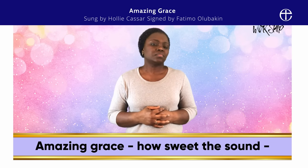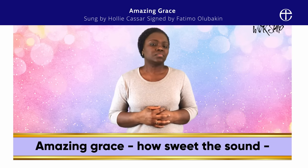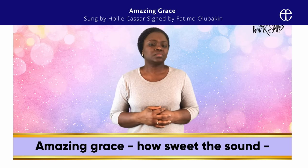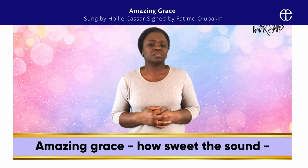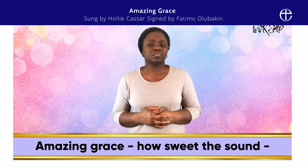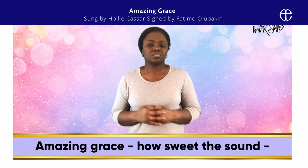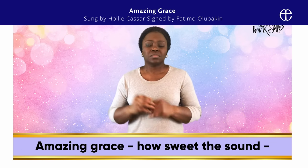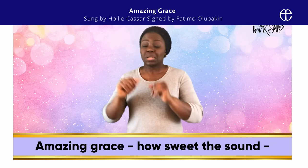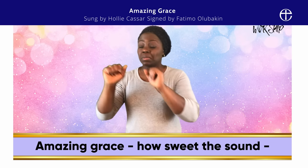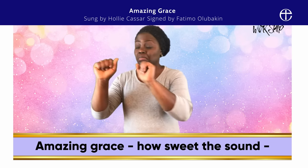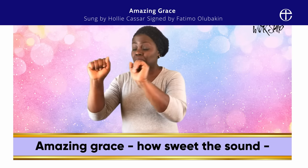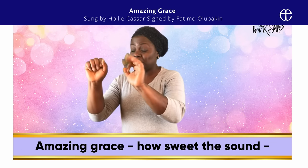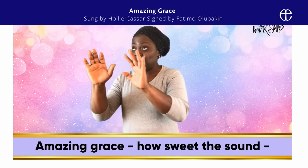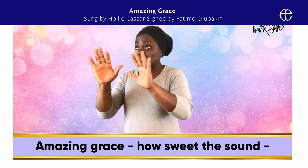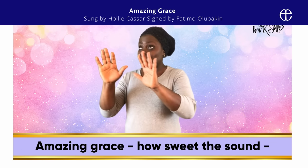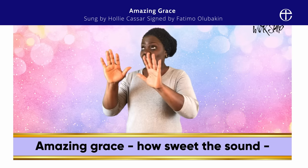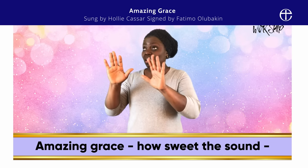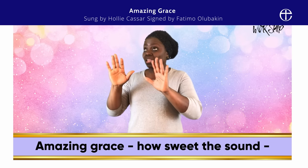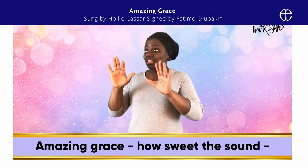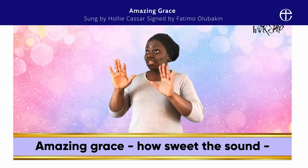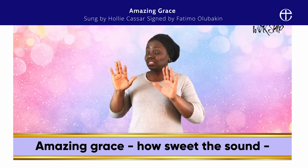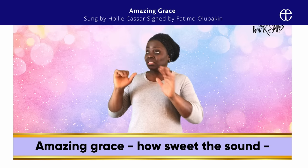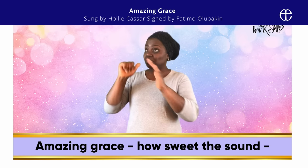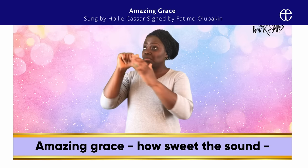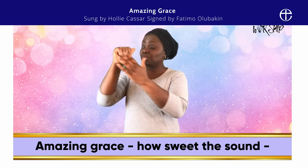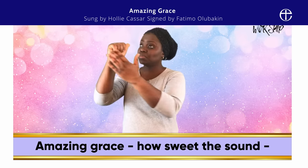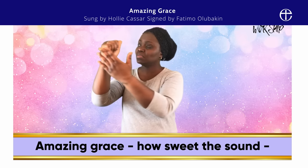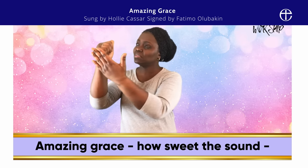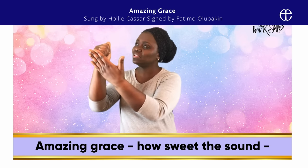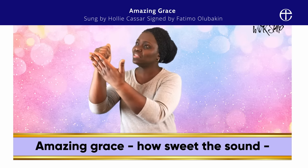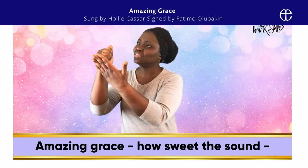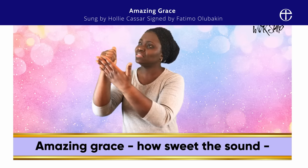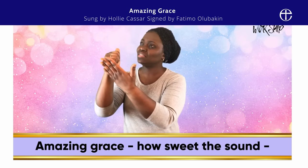Amazing grace